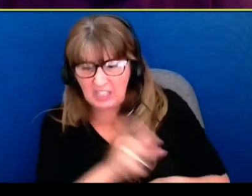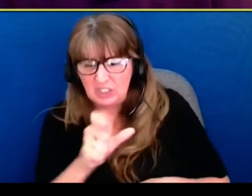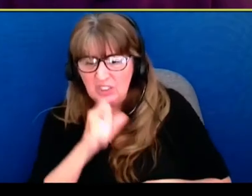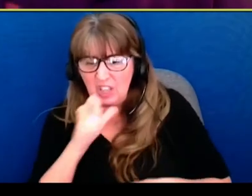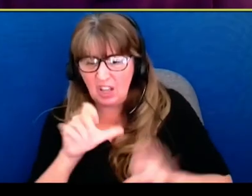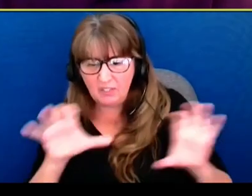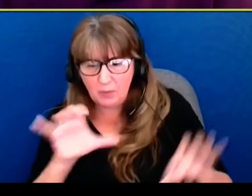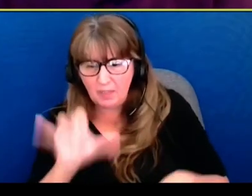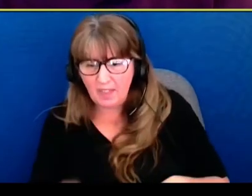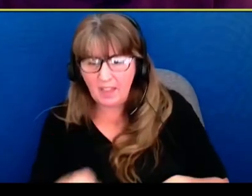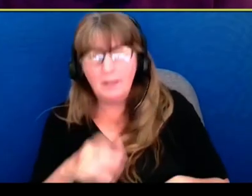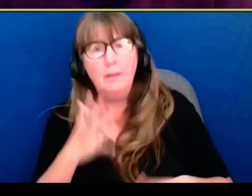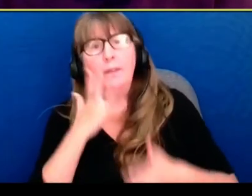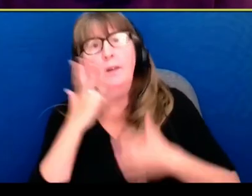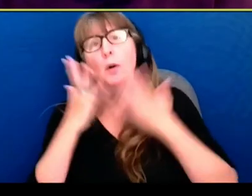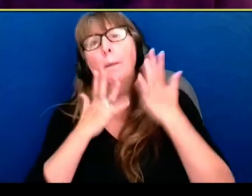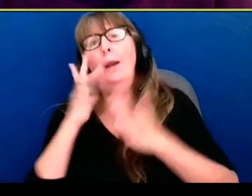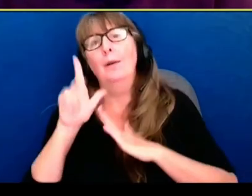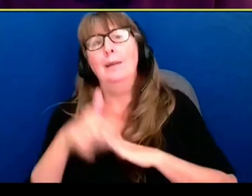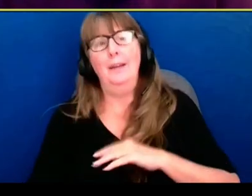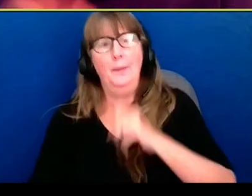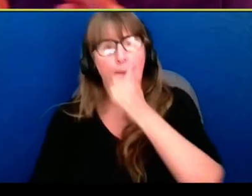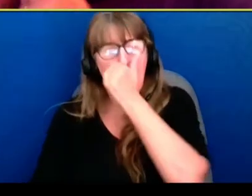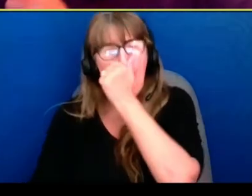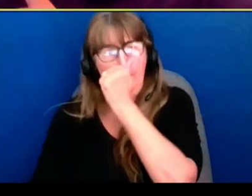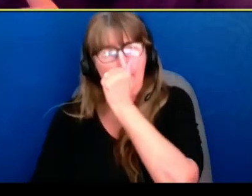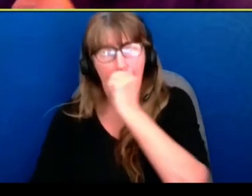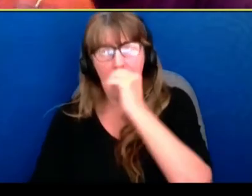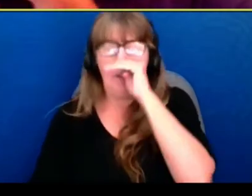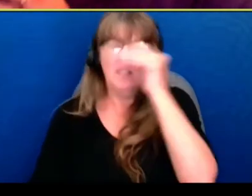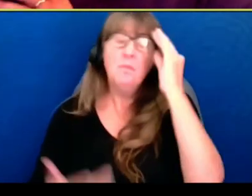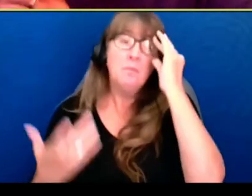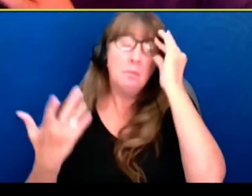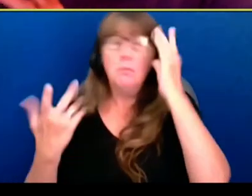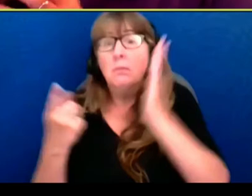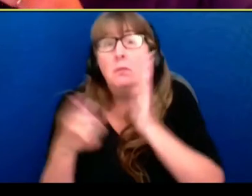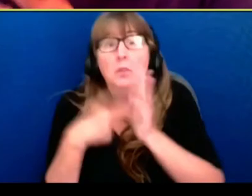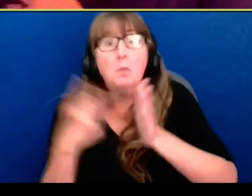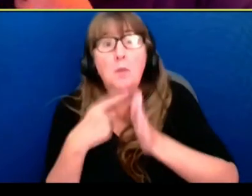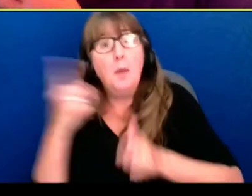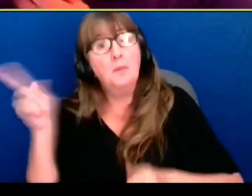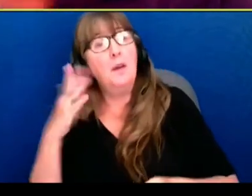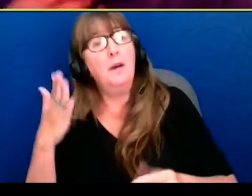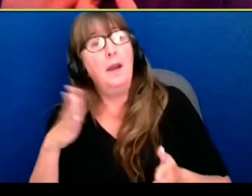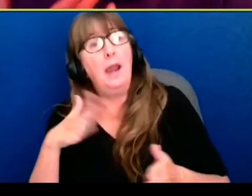And then they're embarrassed about it. Now sometimes that sometimes they're very happy to say what they said.